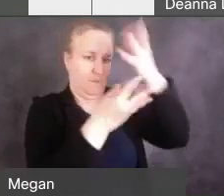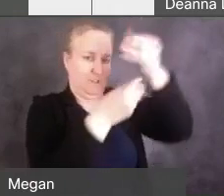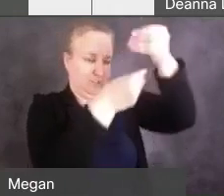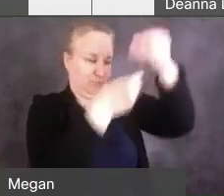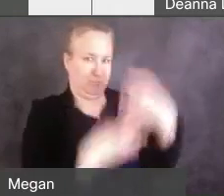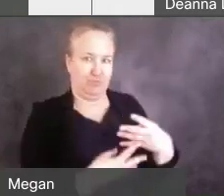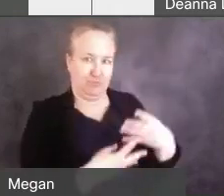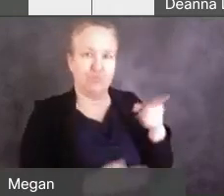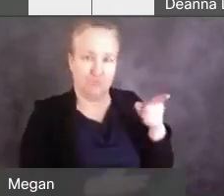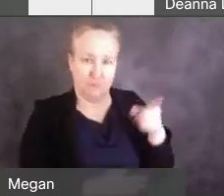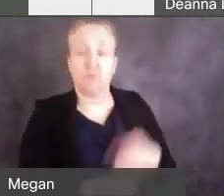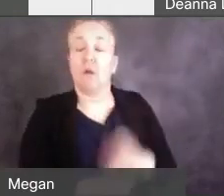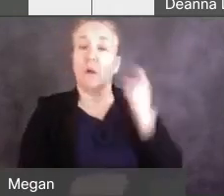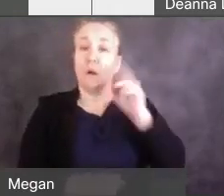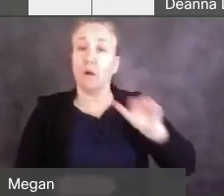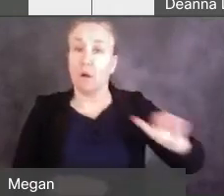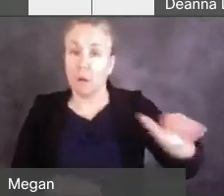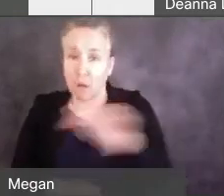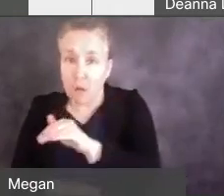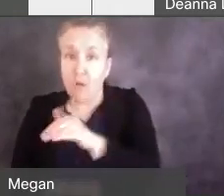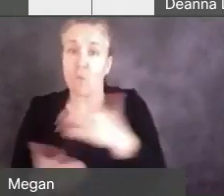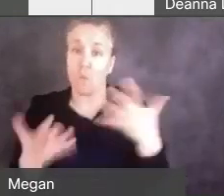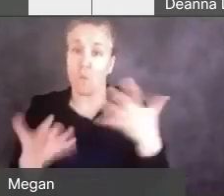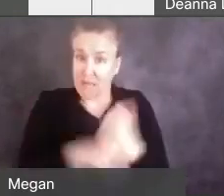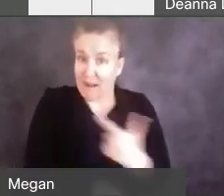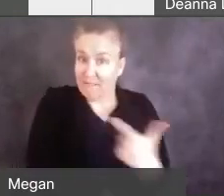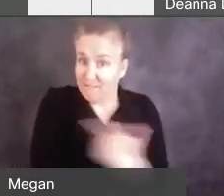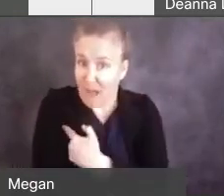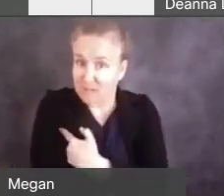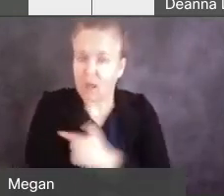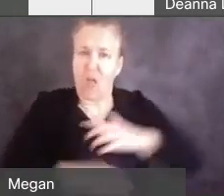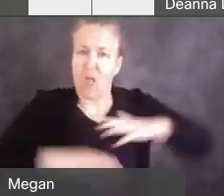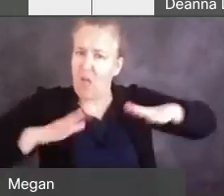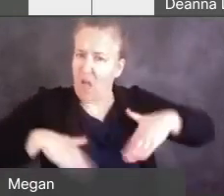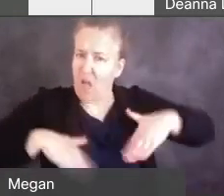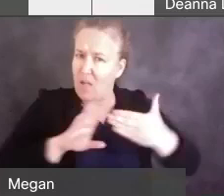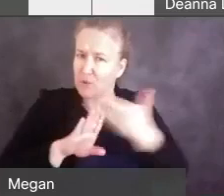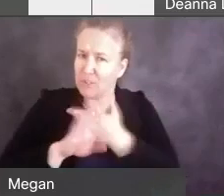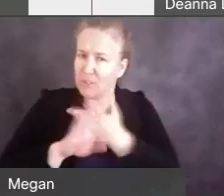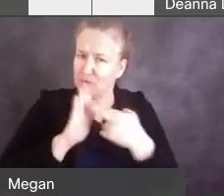As a reminder, if you would like to be vaccinated and have not yet pre-registered with the County,